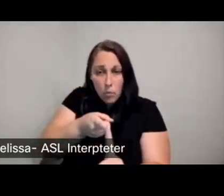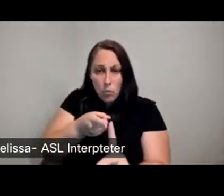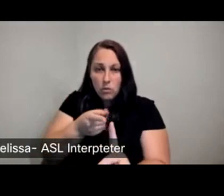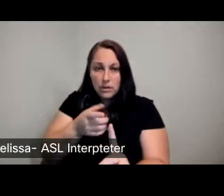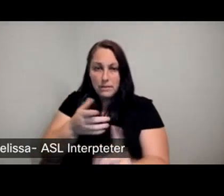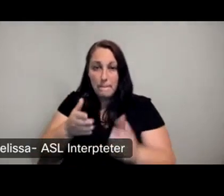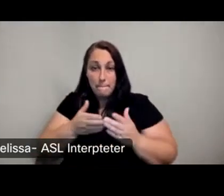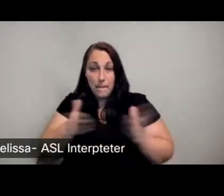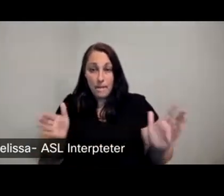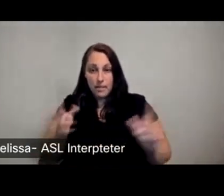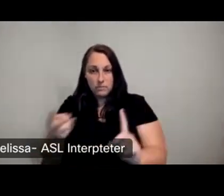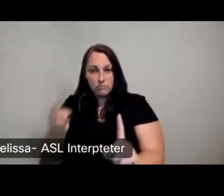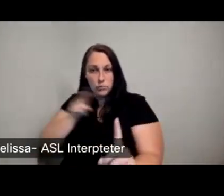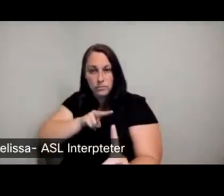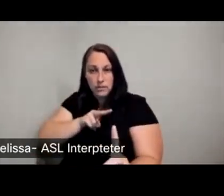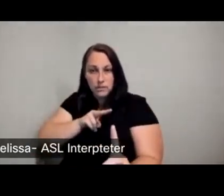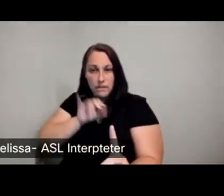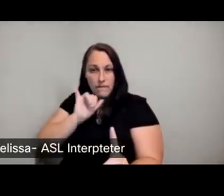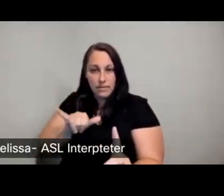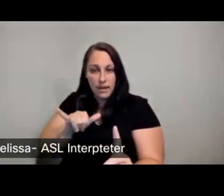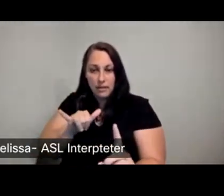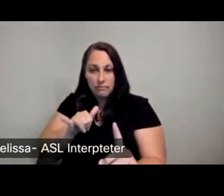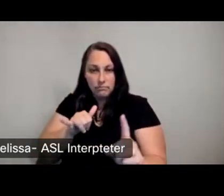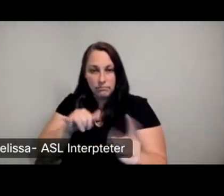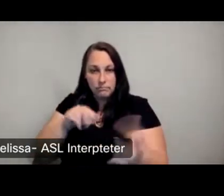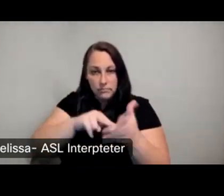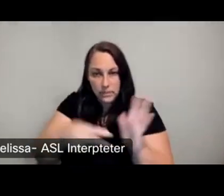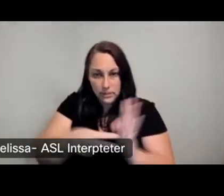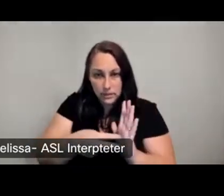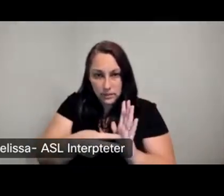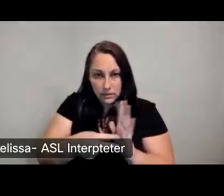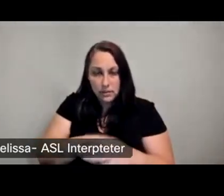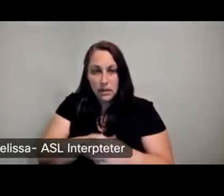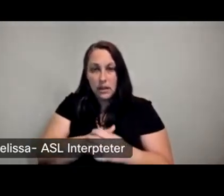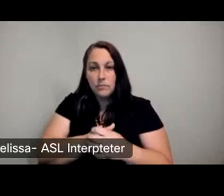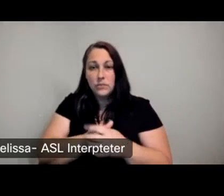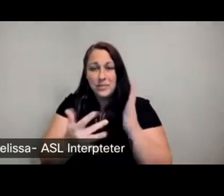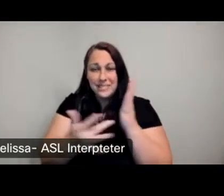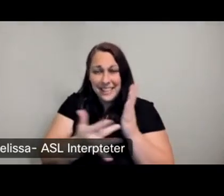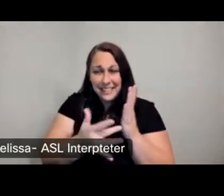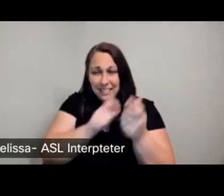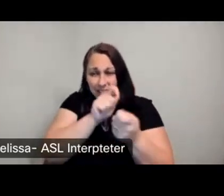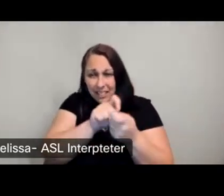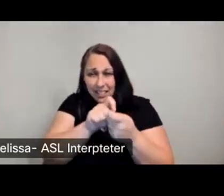the technicalities and the the realities of um how you do this kind of planning